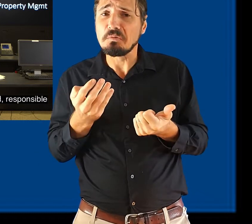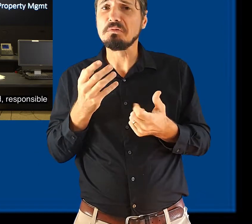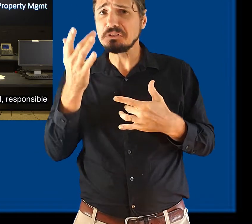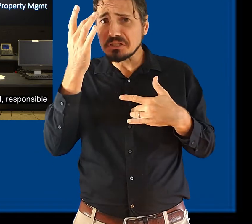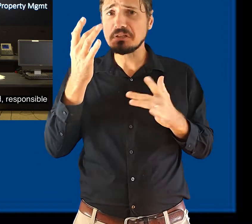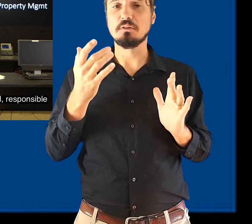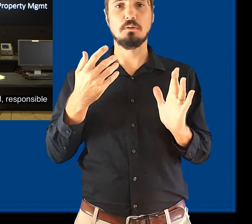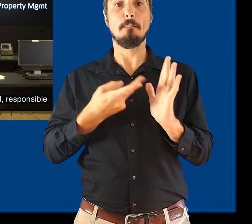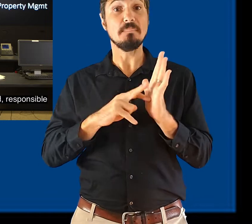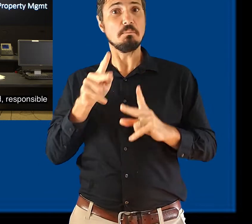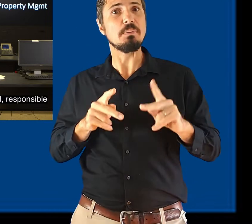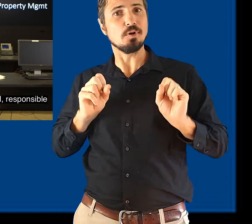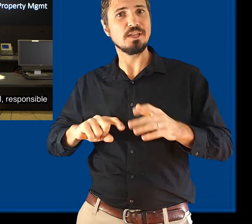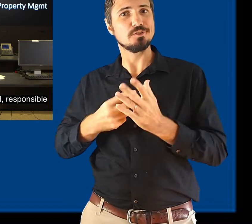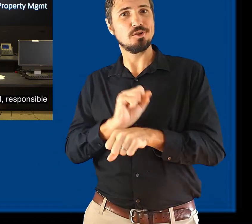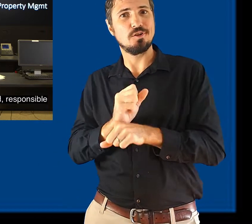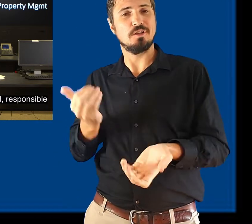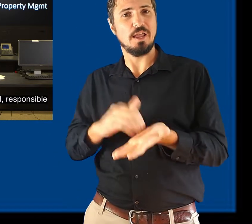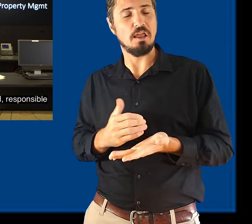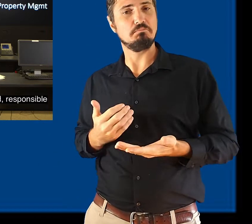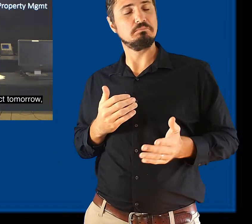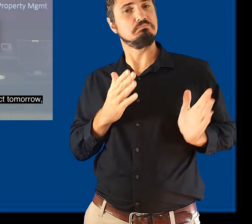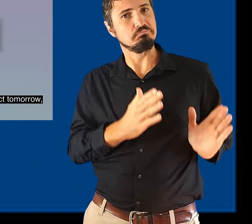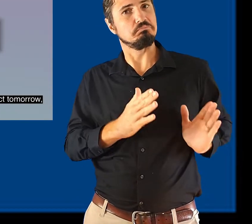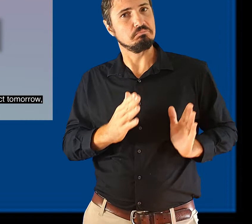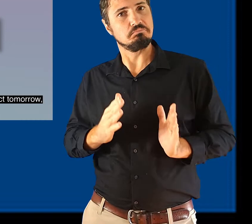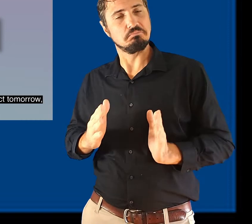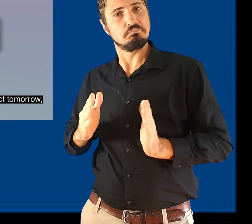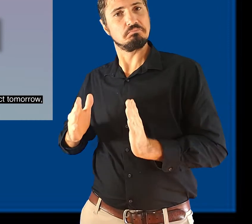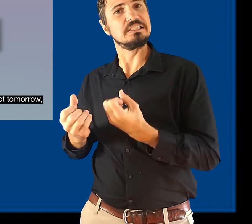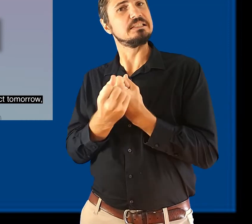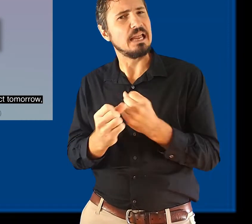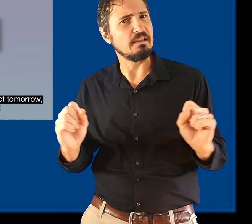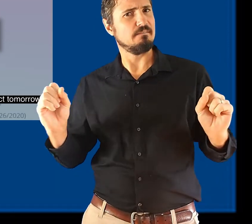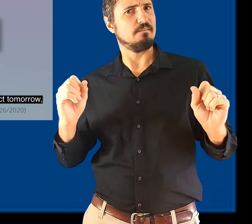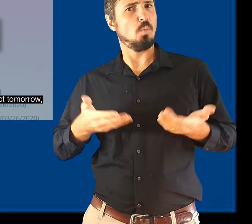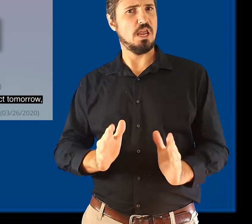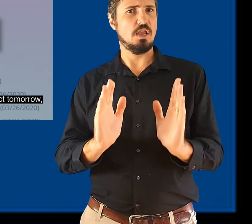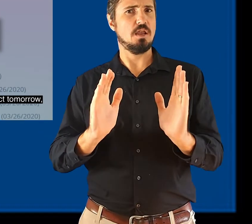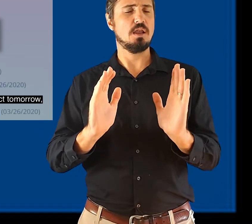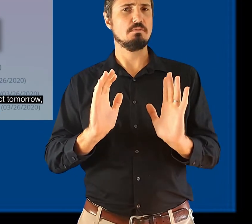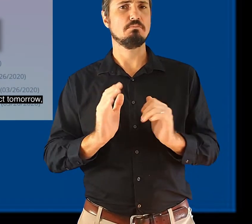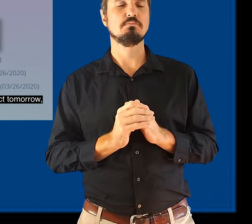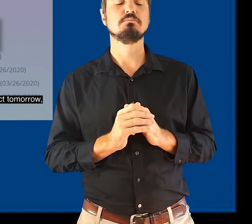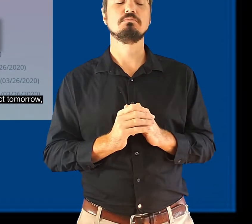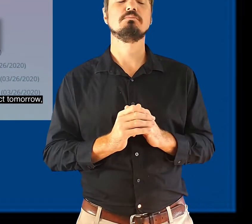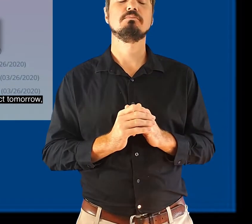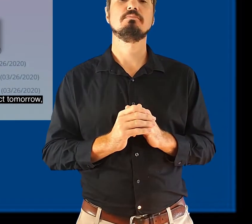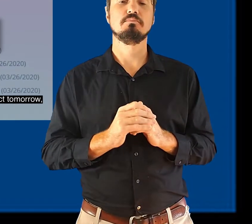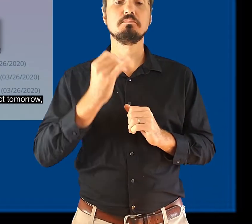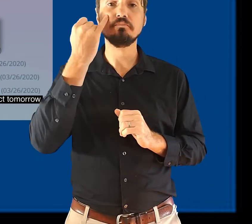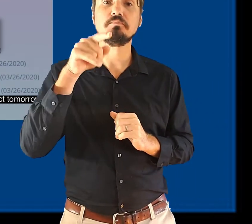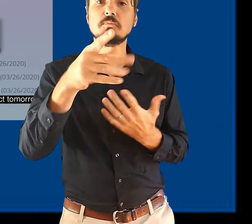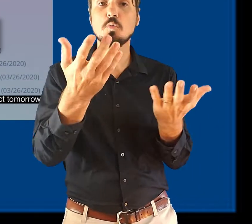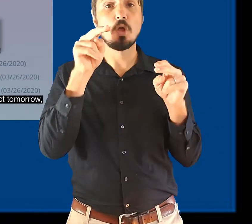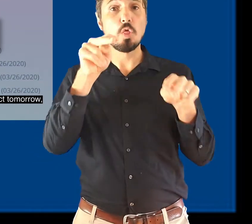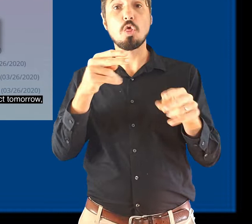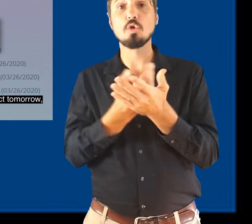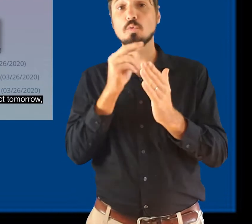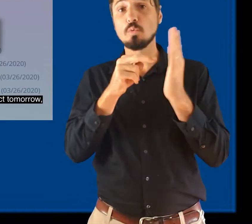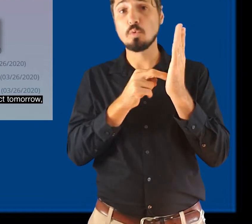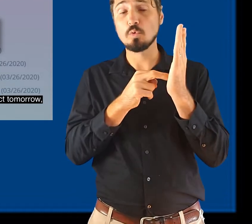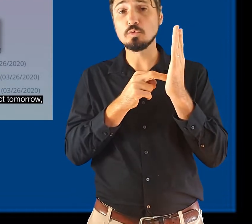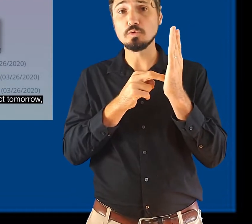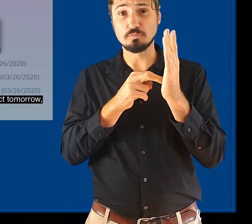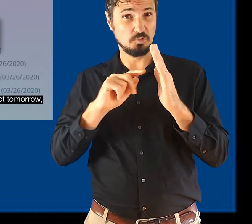To view all these new changes to the Mayor’s Emergency Rules, which take effect tomorrow, please visit kauai.gov/COVID-19.